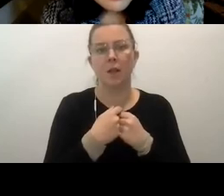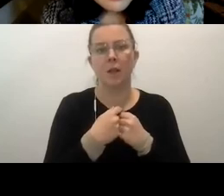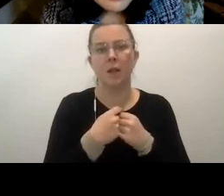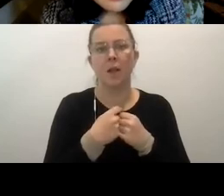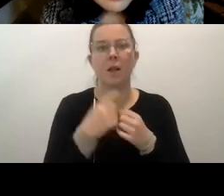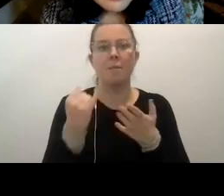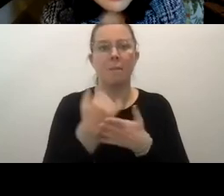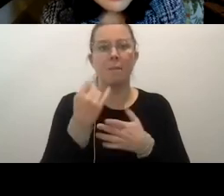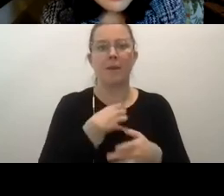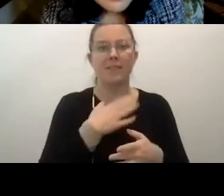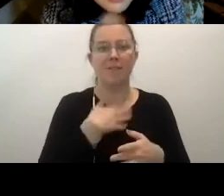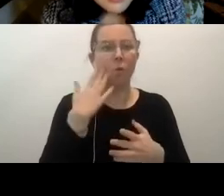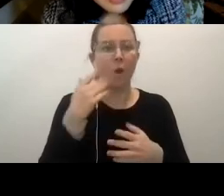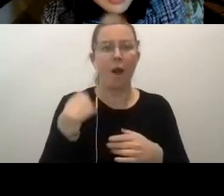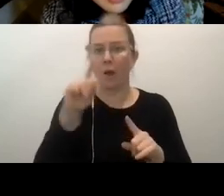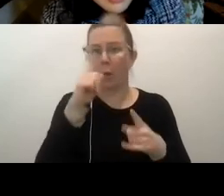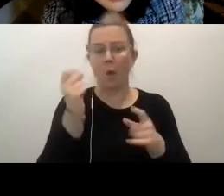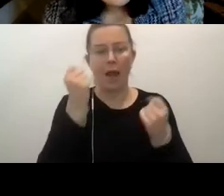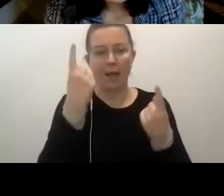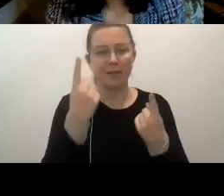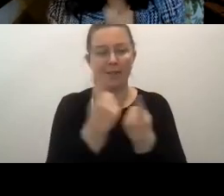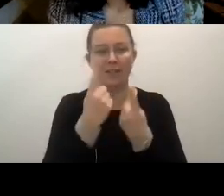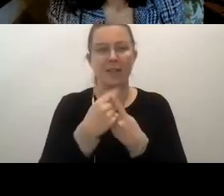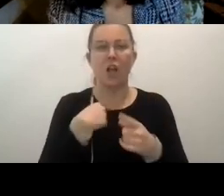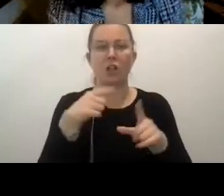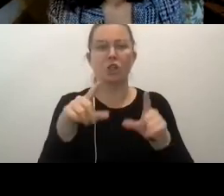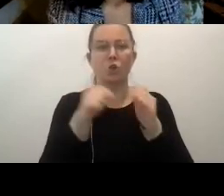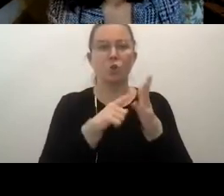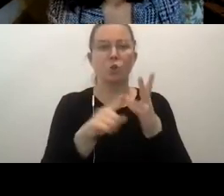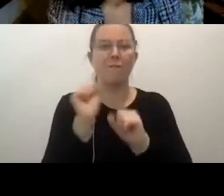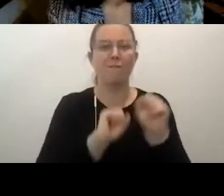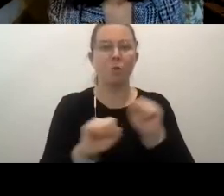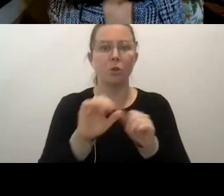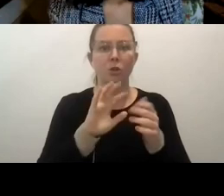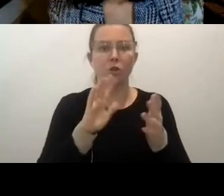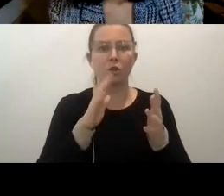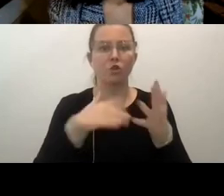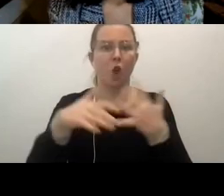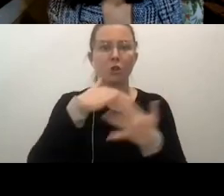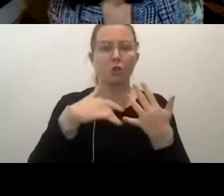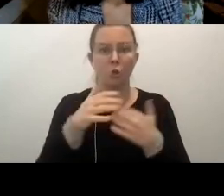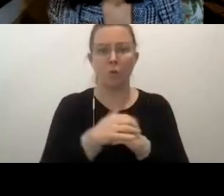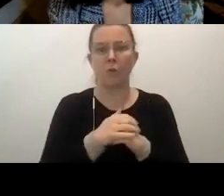understand things and choosing to avoid social situations. I guess from watching you speak